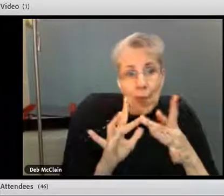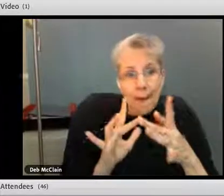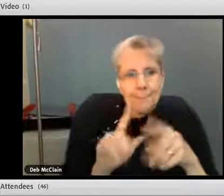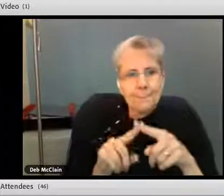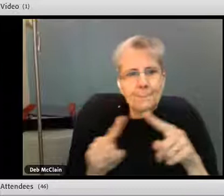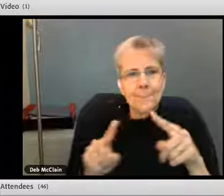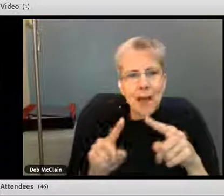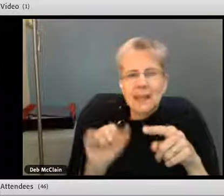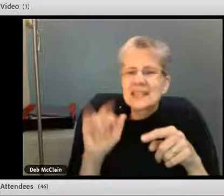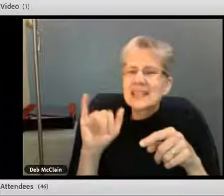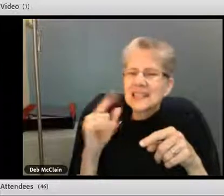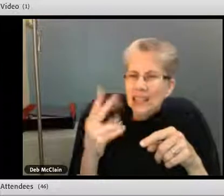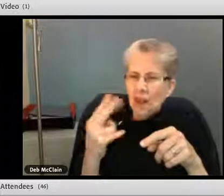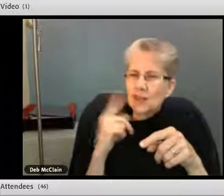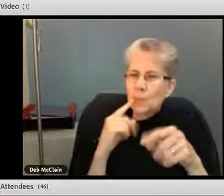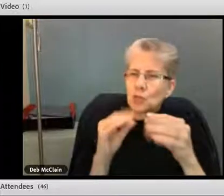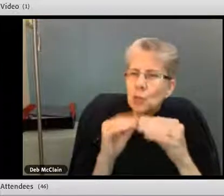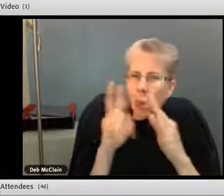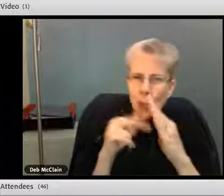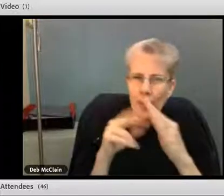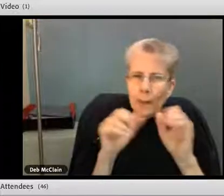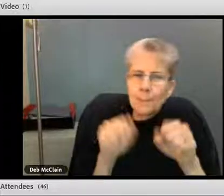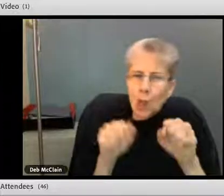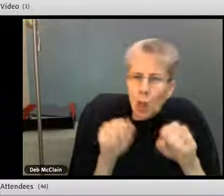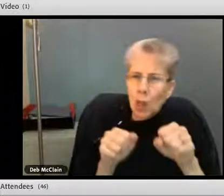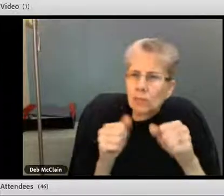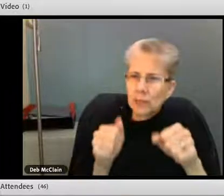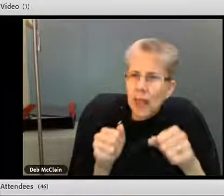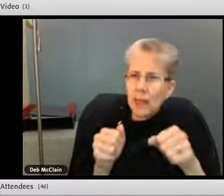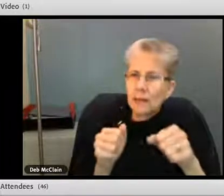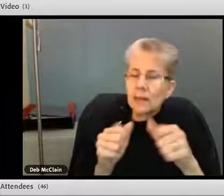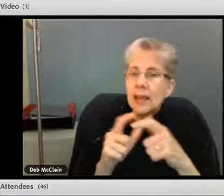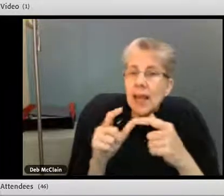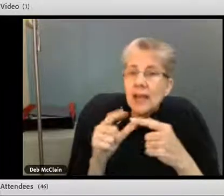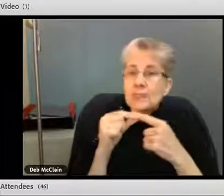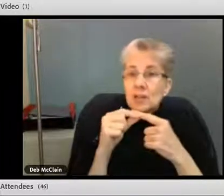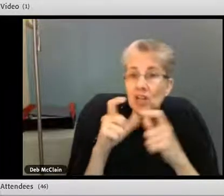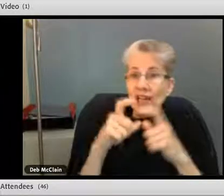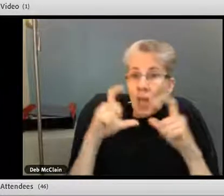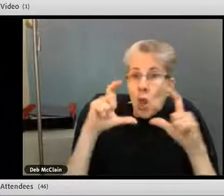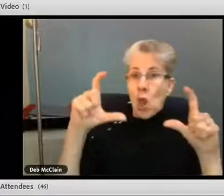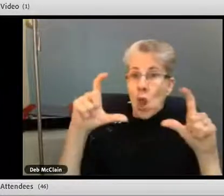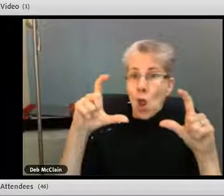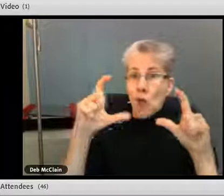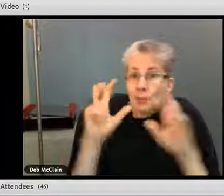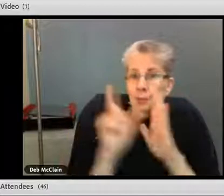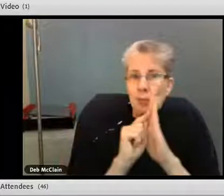especially in large text blocks. It's a good thing to consider when you're thinking about stuff.